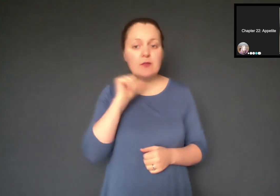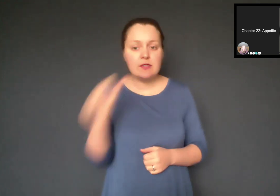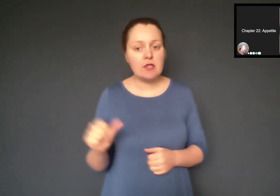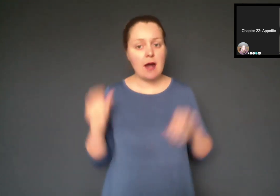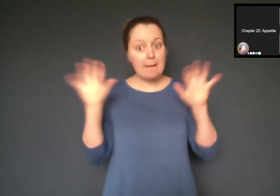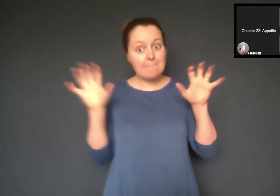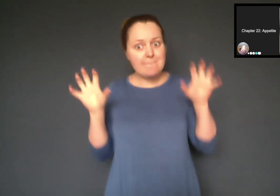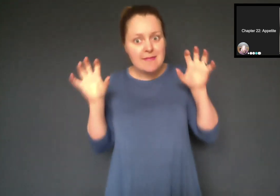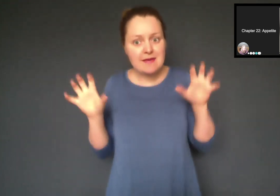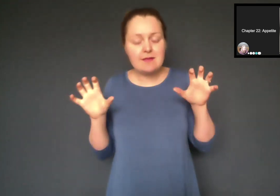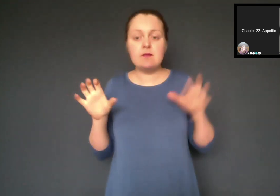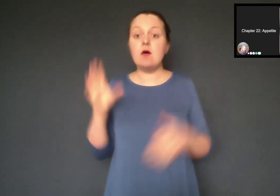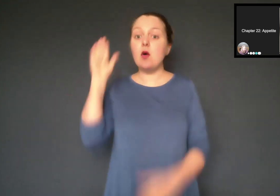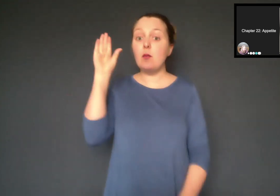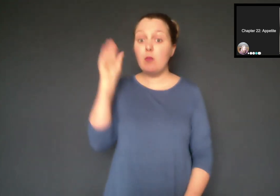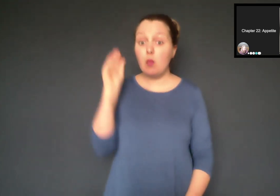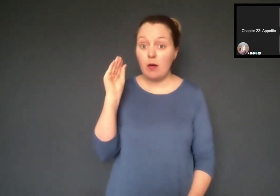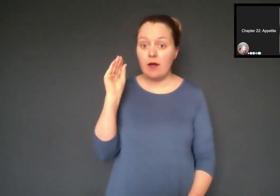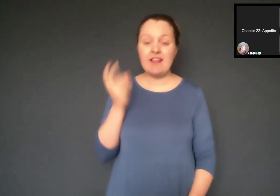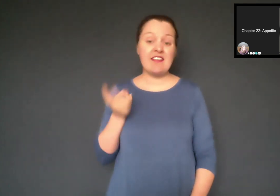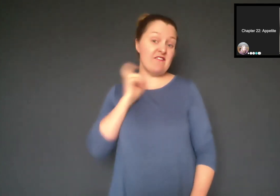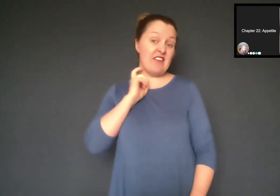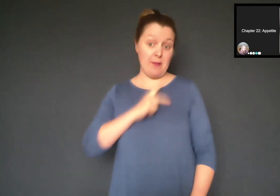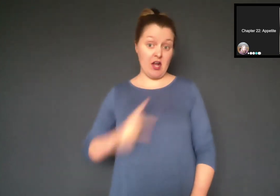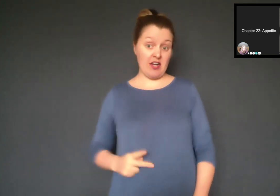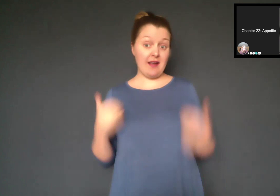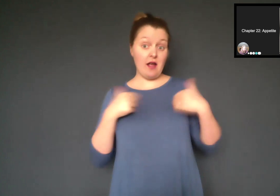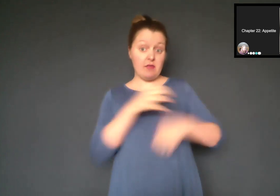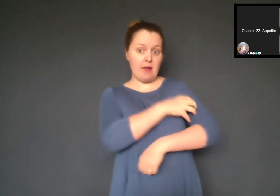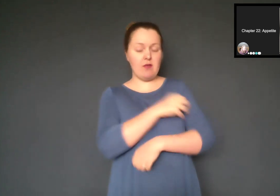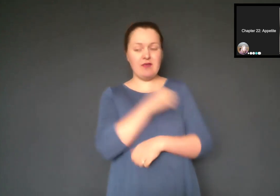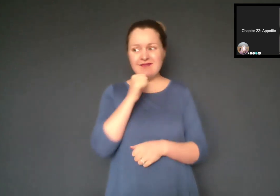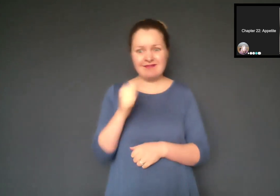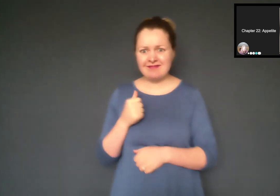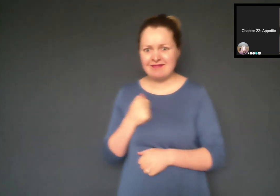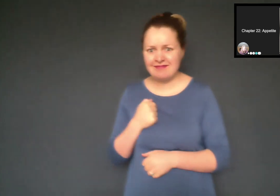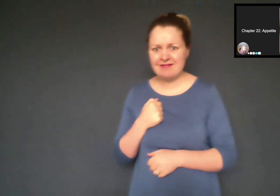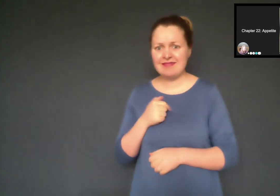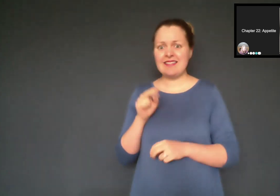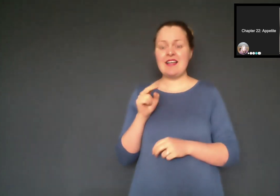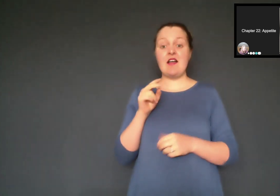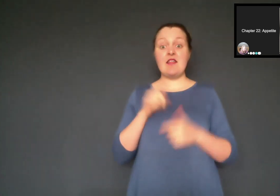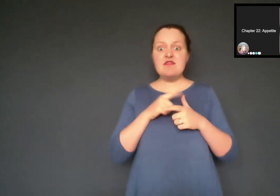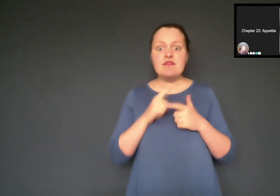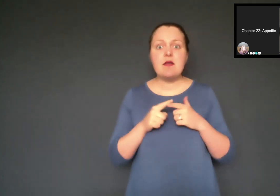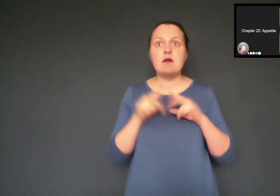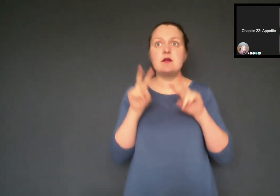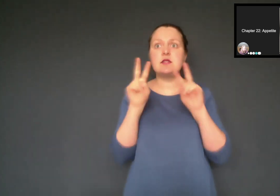it was the vampire king who had the power not him and then as he stared up at the house he